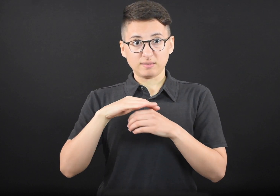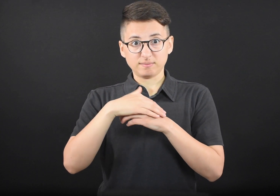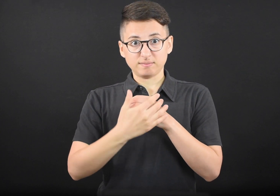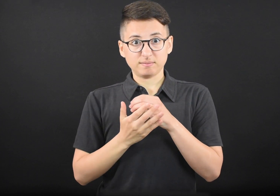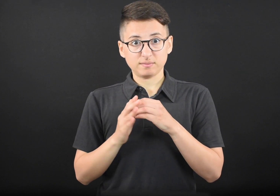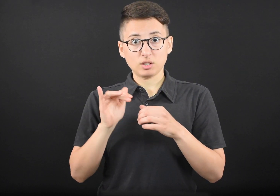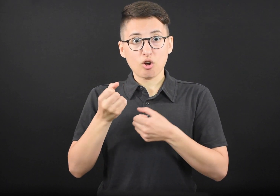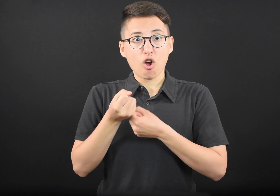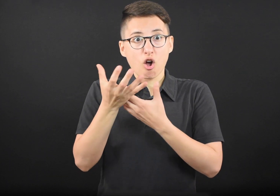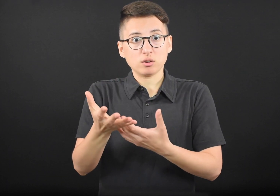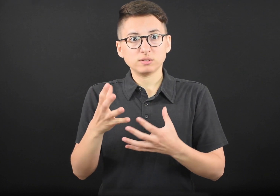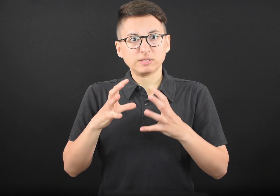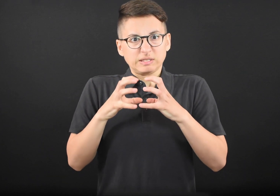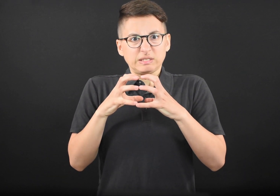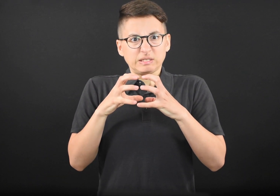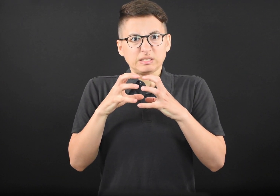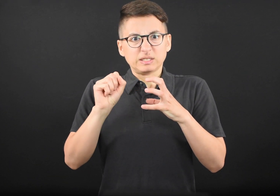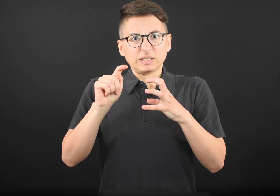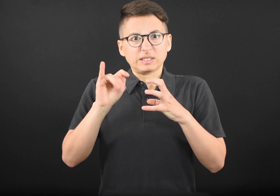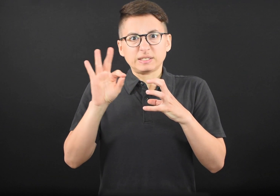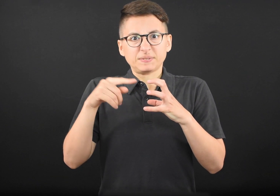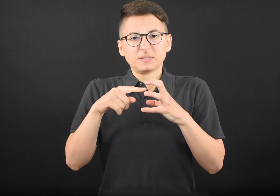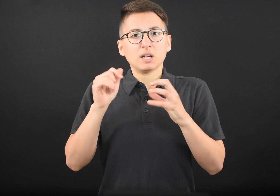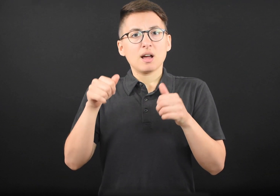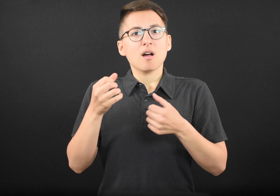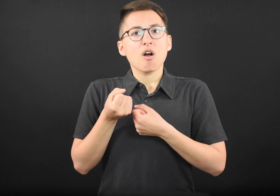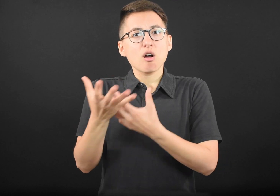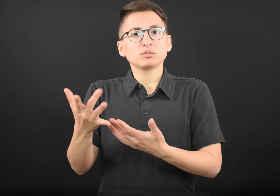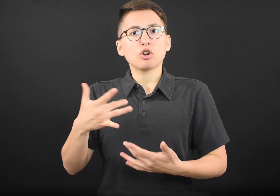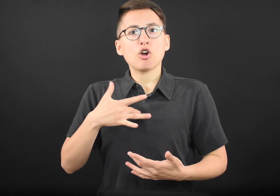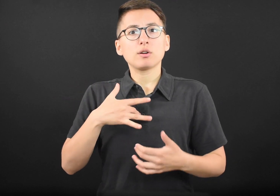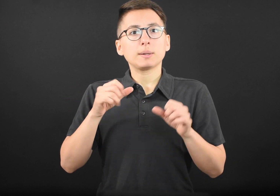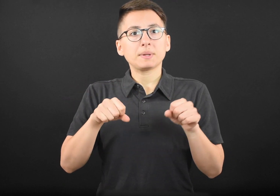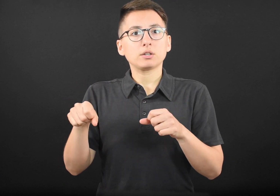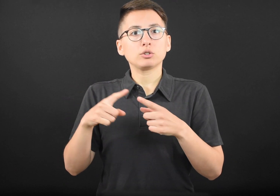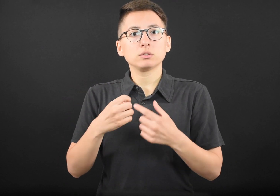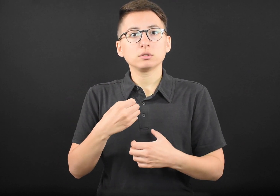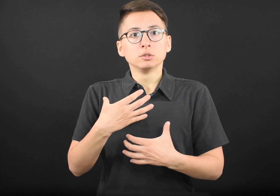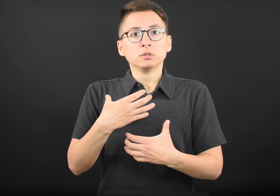causing it to become stiff, affecting the heart’s ability to contract.